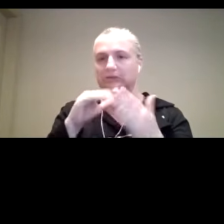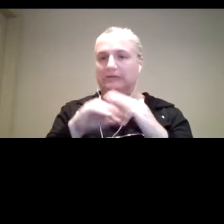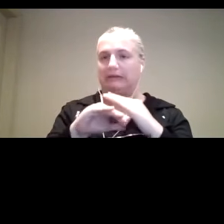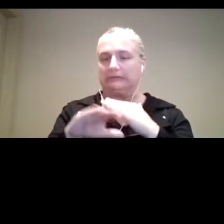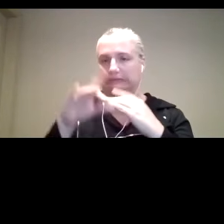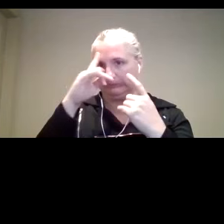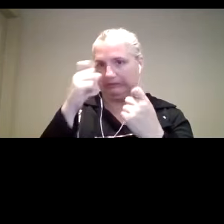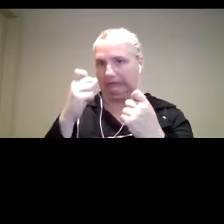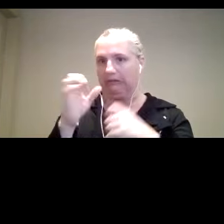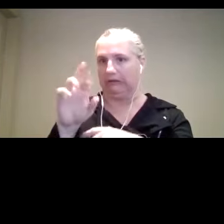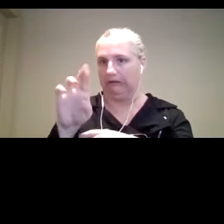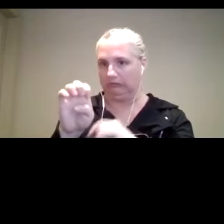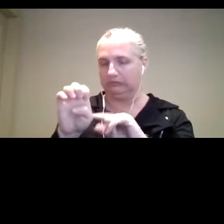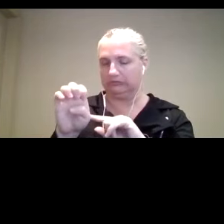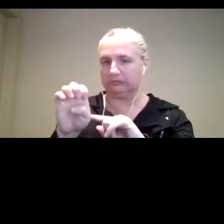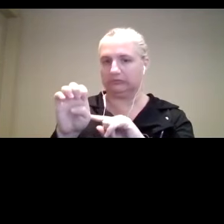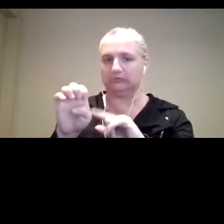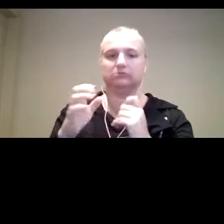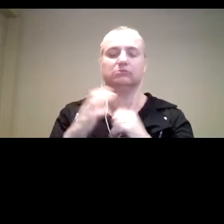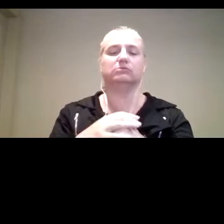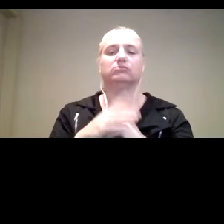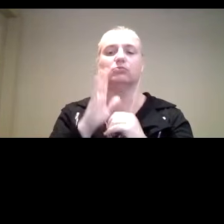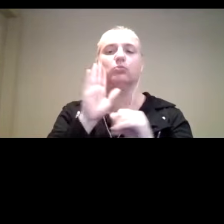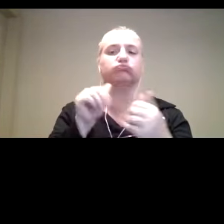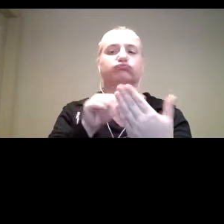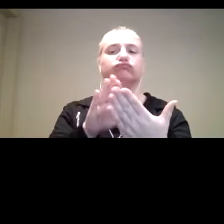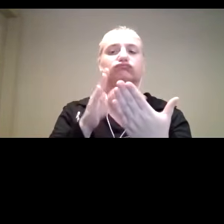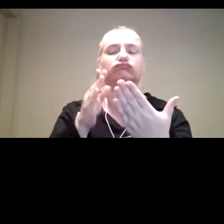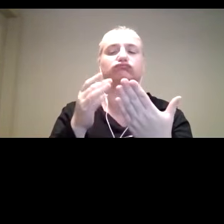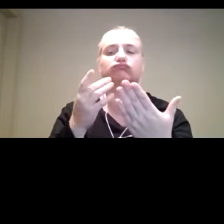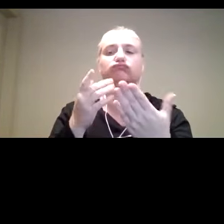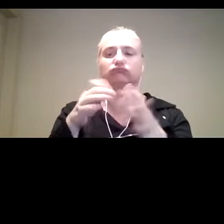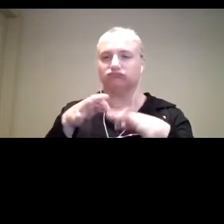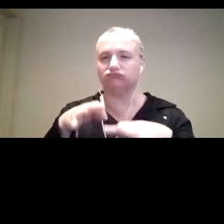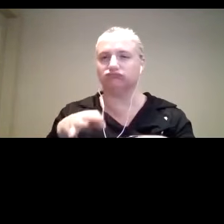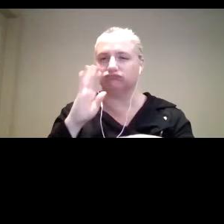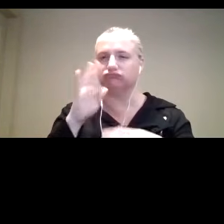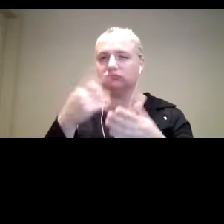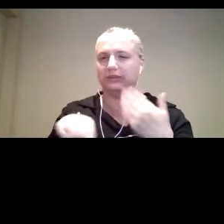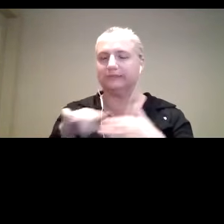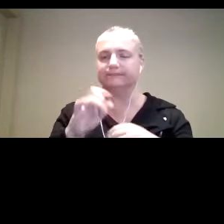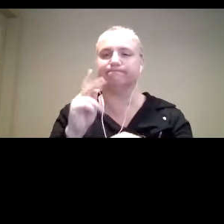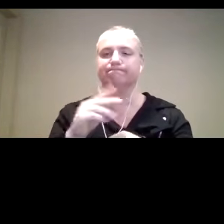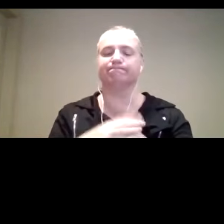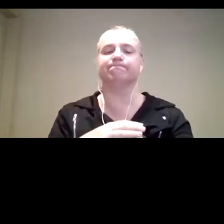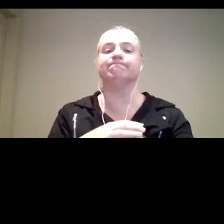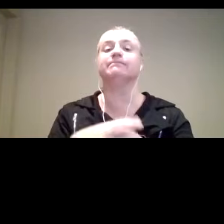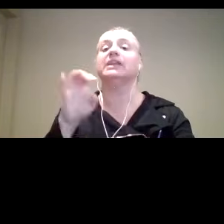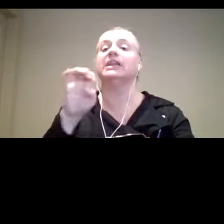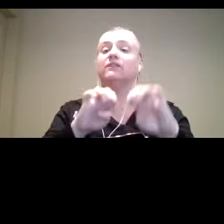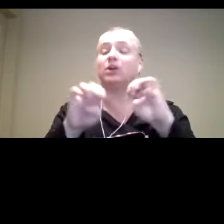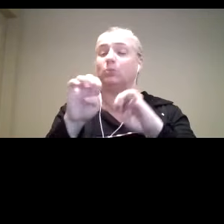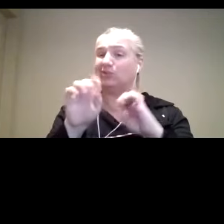So, I will definitely address that in some detail next week. Evaluation tools, I'm not gonna...